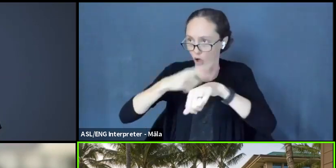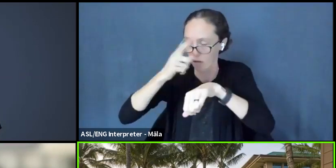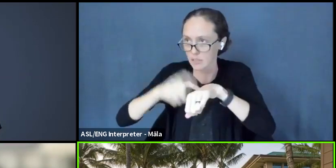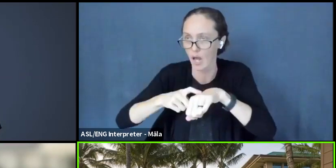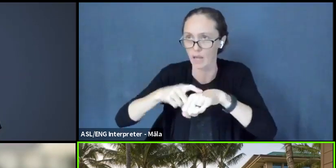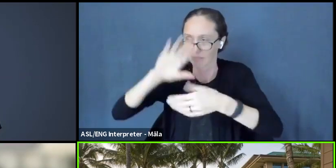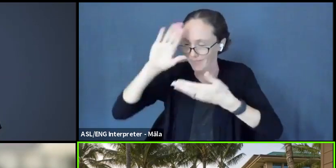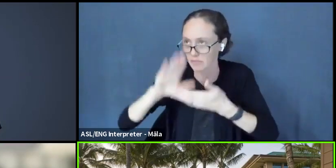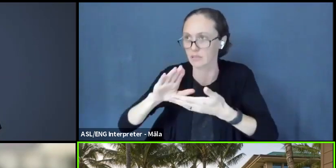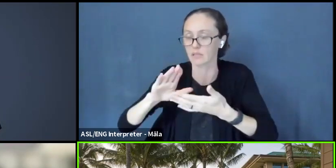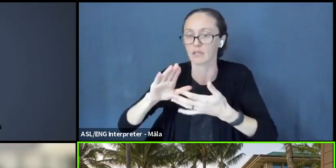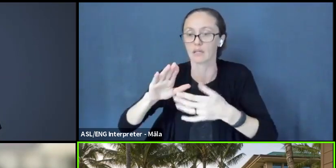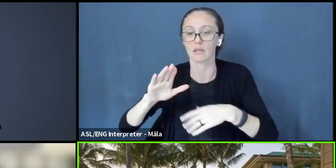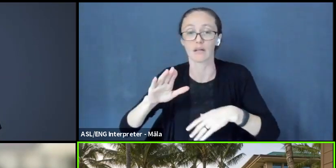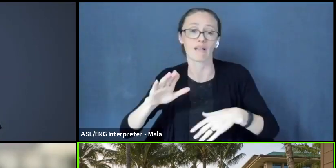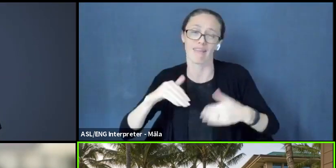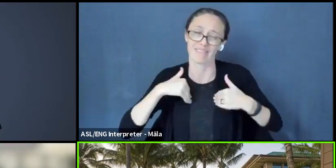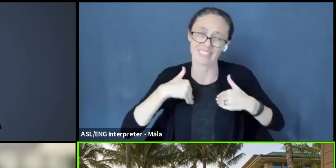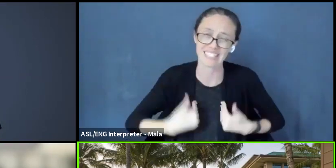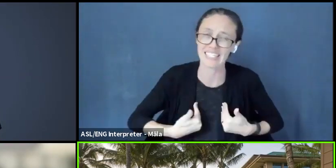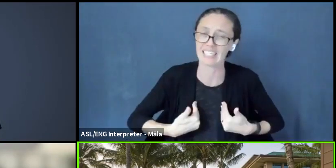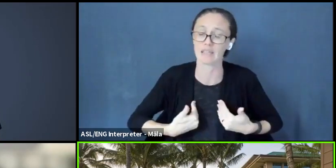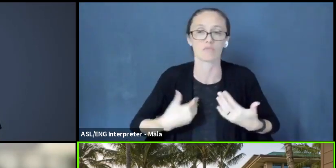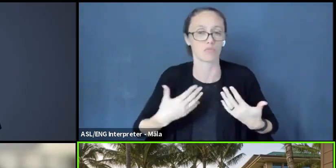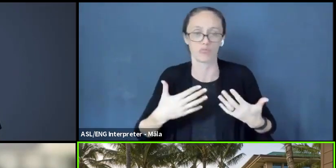time, the fatigue is very prominent.